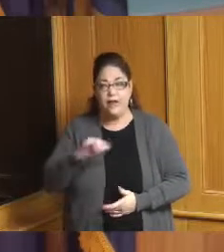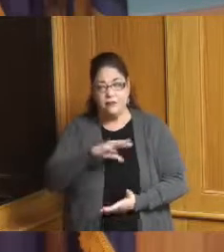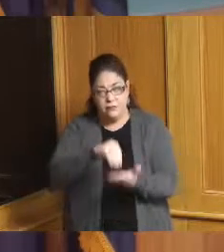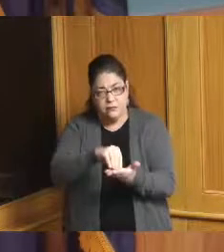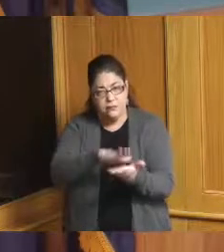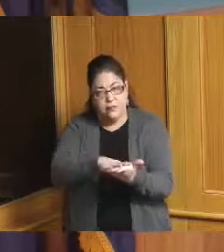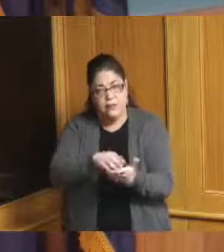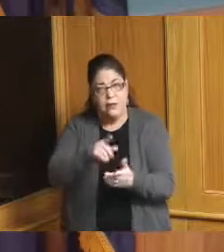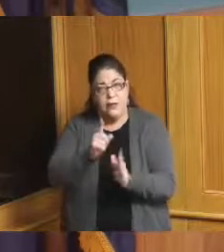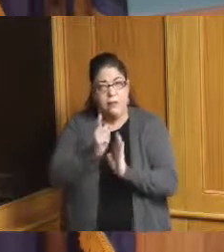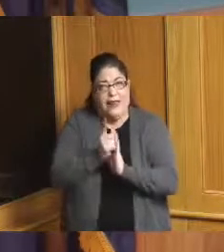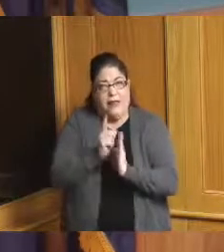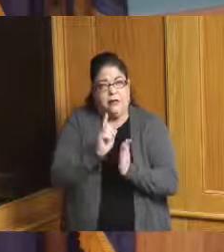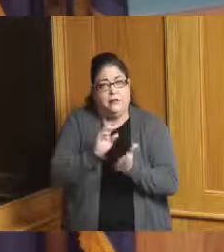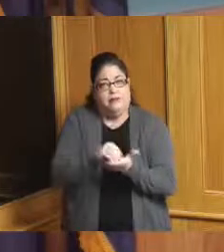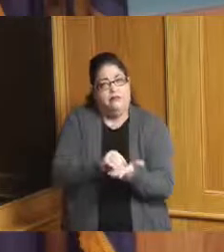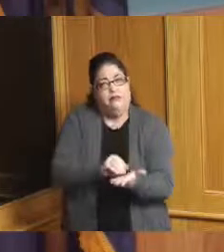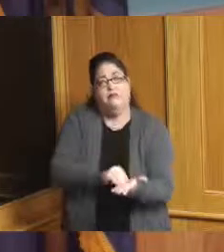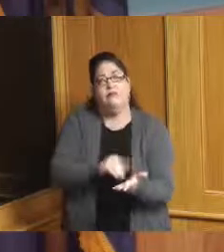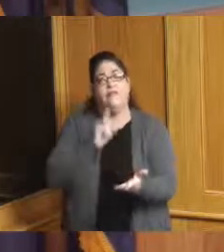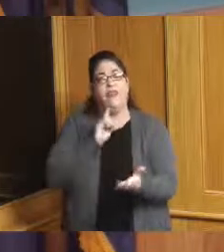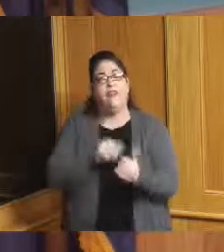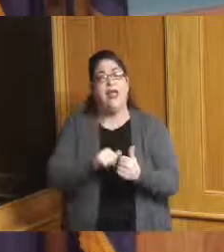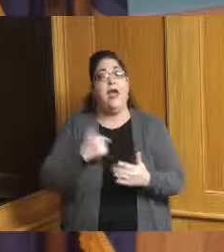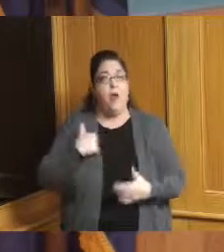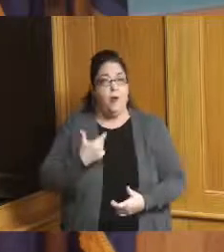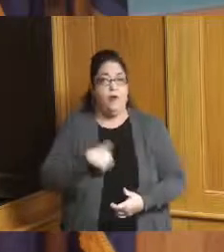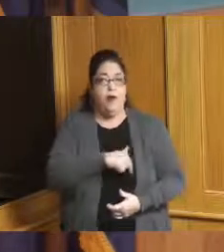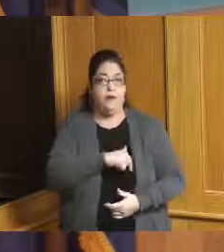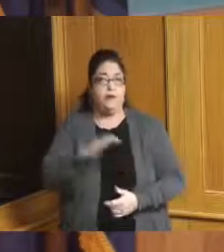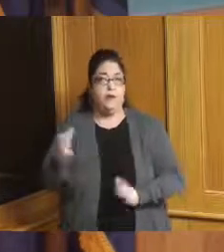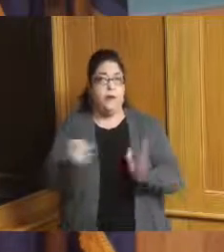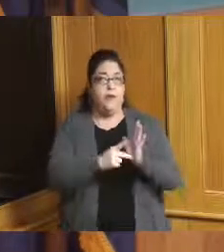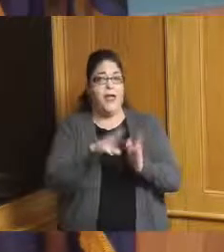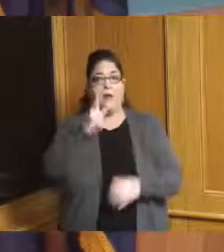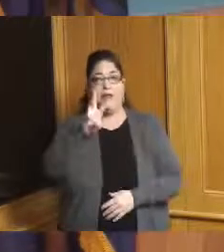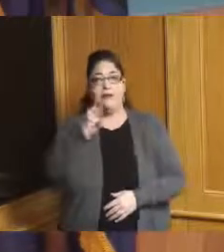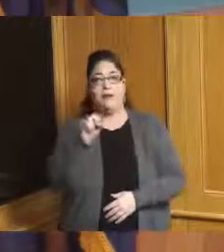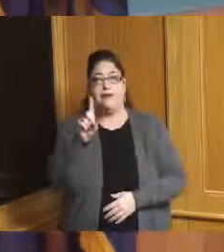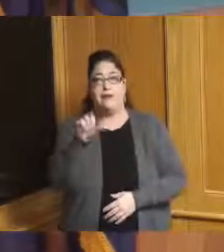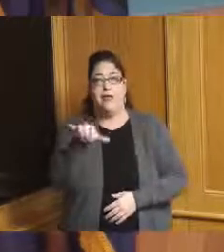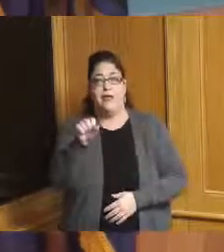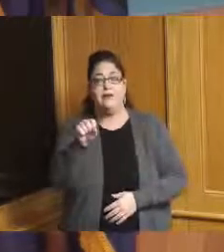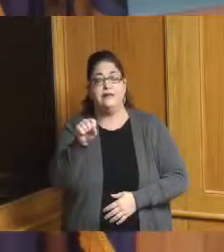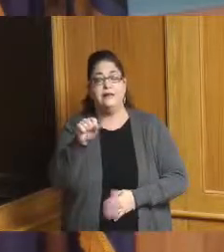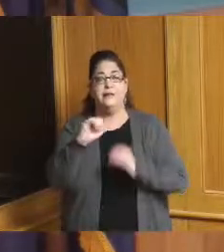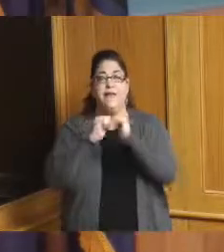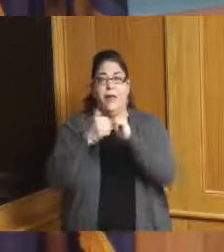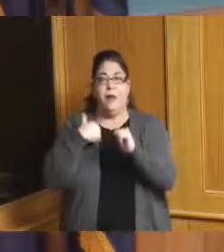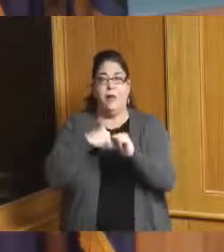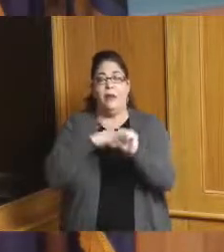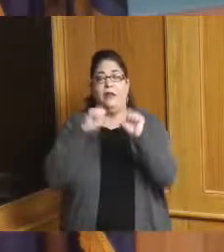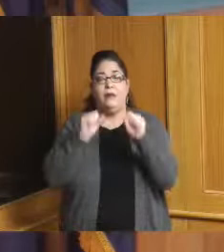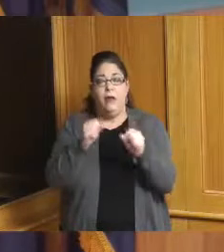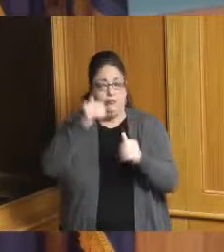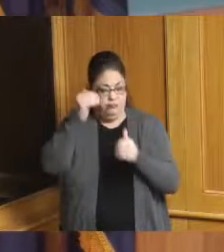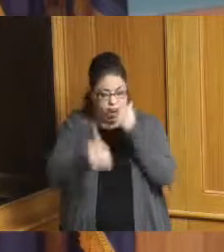like us to come back with a 60-day a how a plan for 60 days of how we get this funding out to